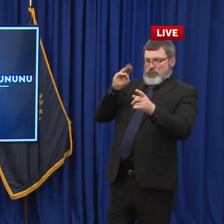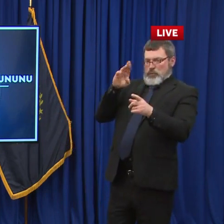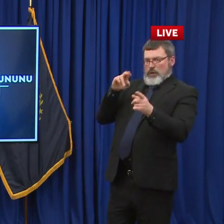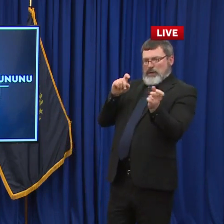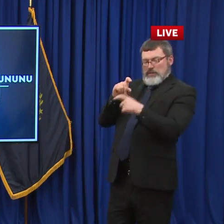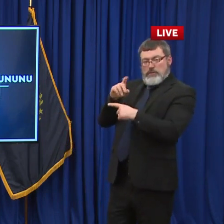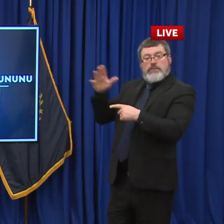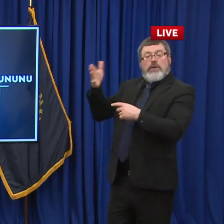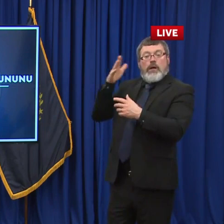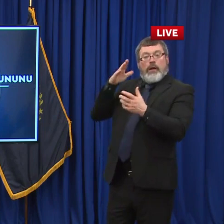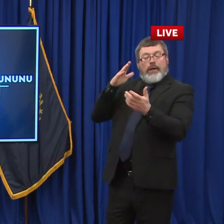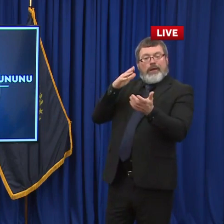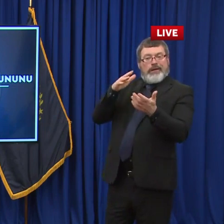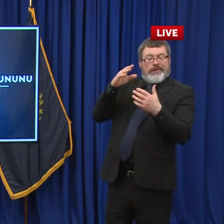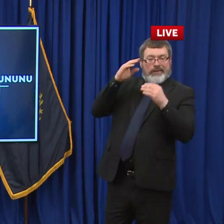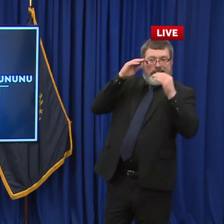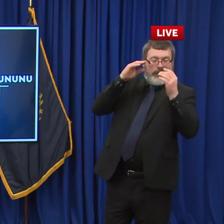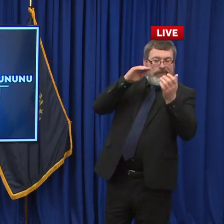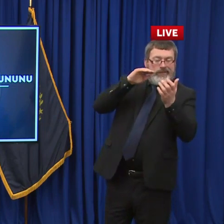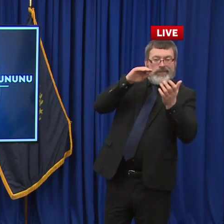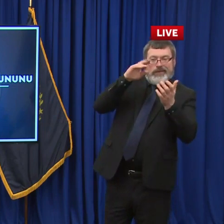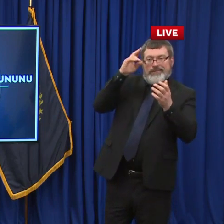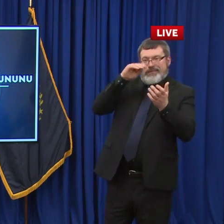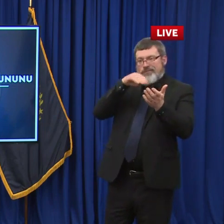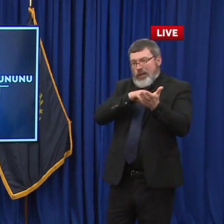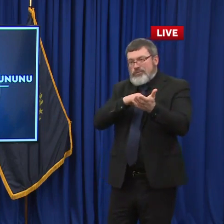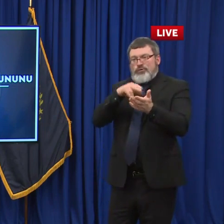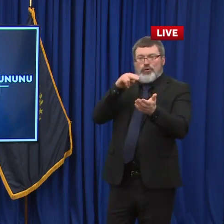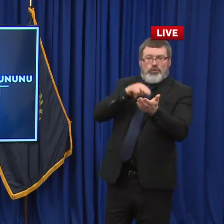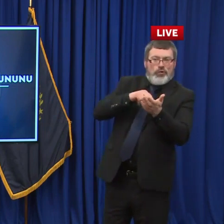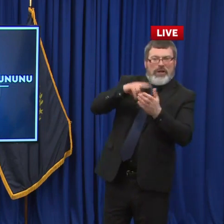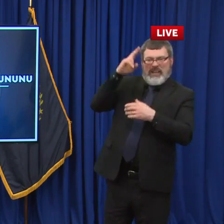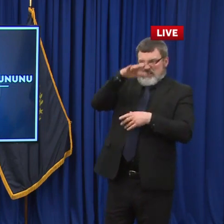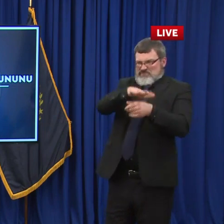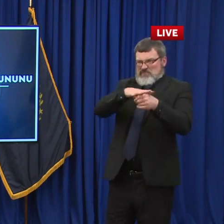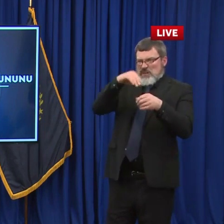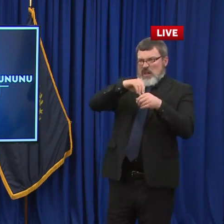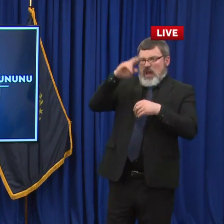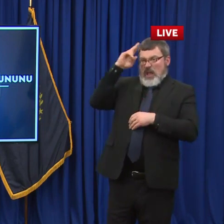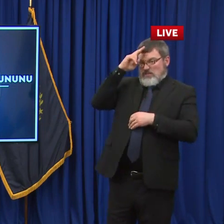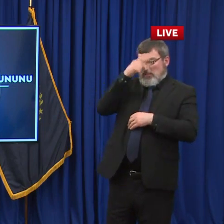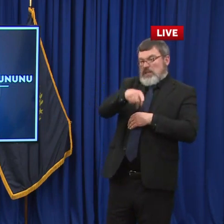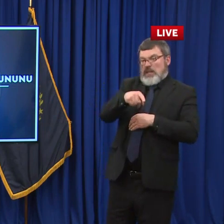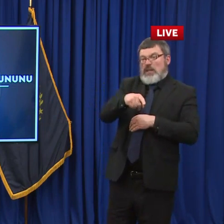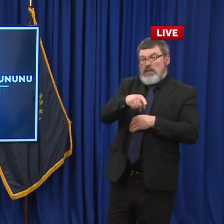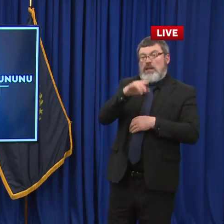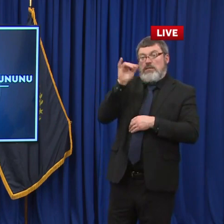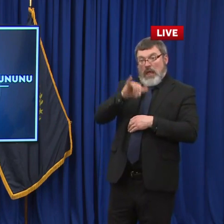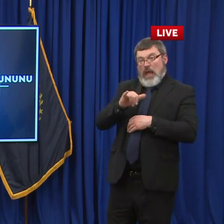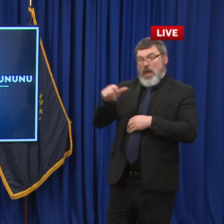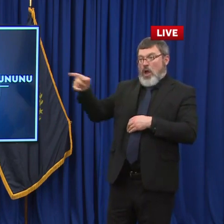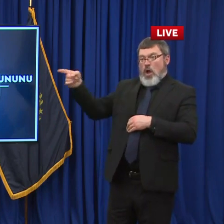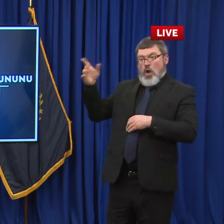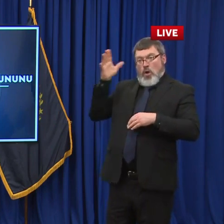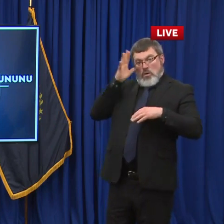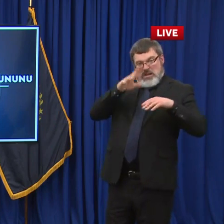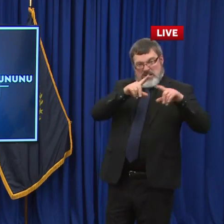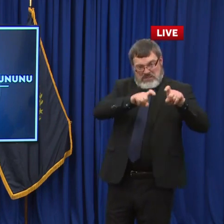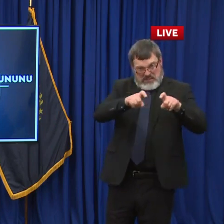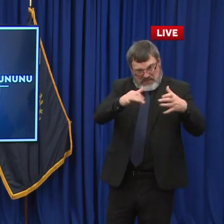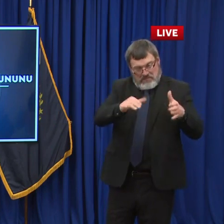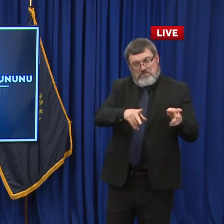THE PROVIDERS THAT HAVE IT PRIORITIZE STUDENTS AND STAFF, BUT THERE IS NO PLAN TO HAVE SCHOOL NURSES DOING THESE TESTS?